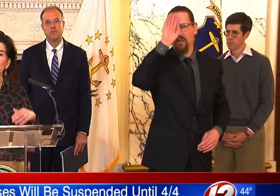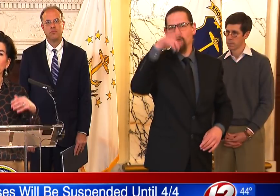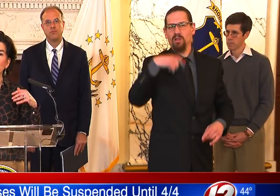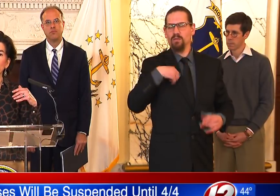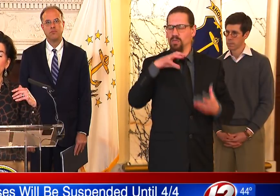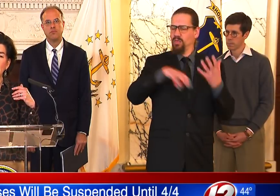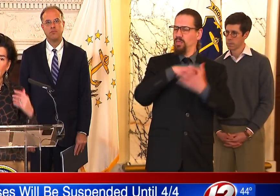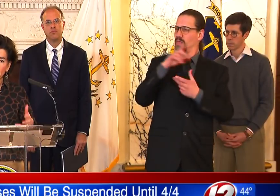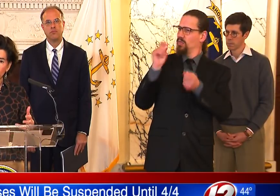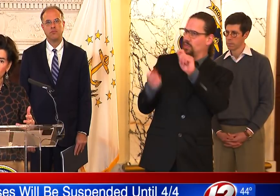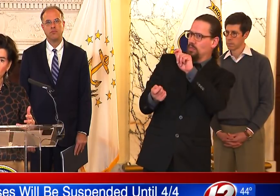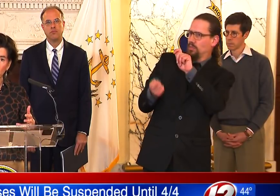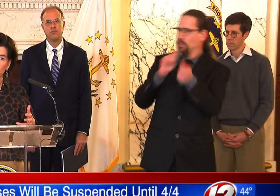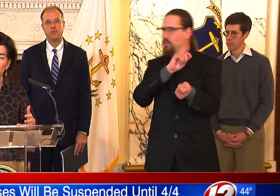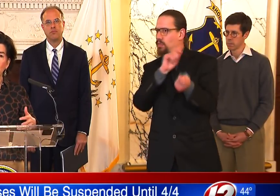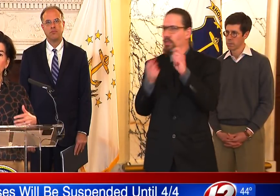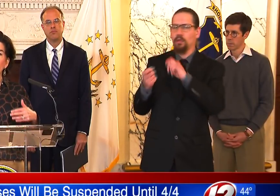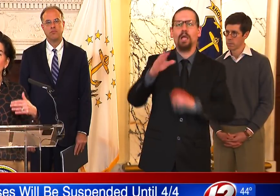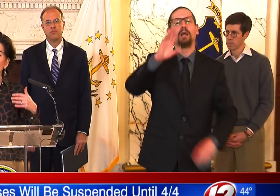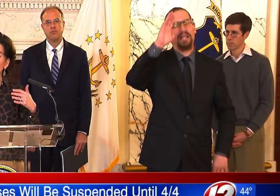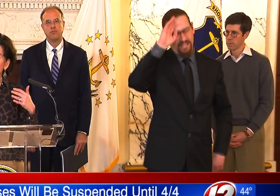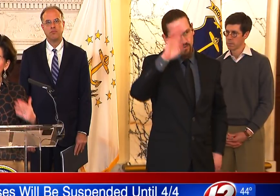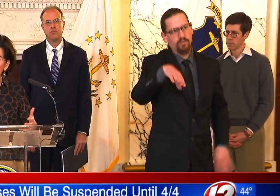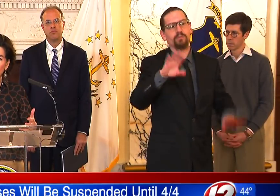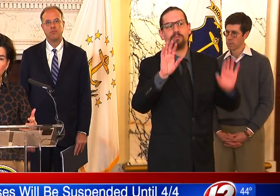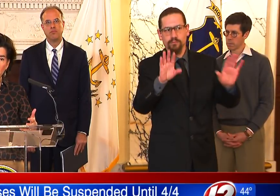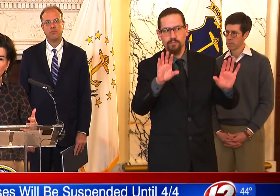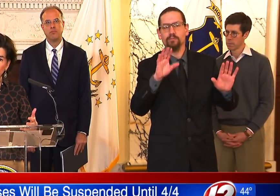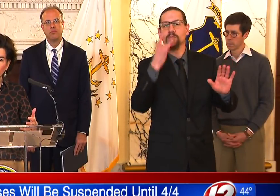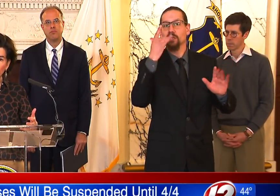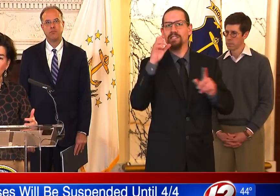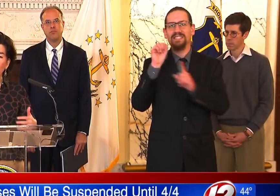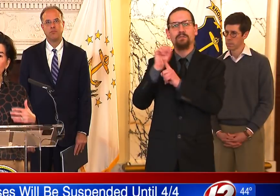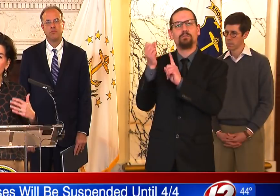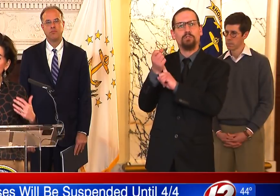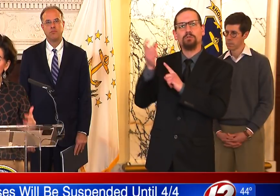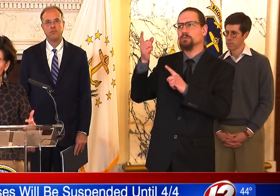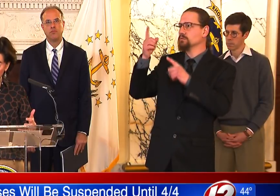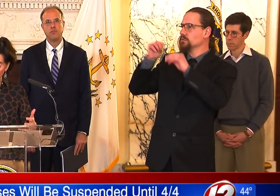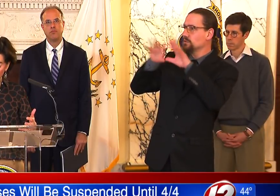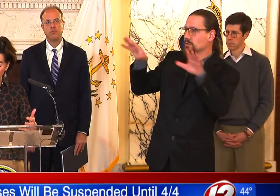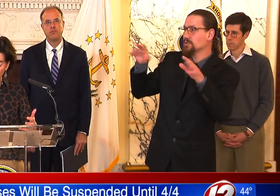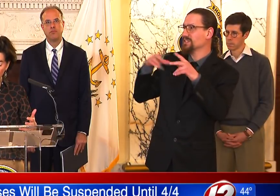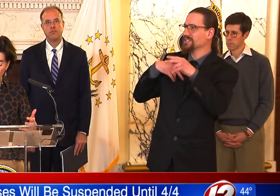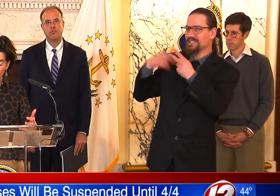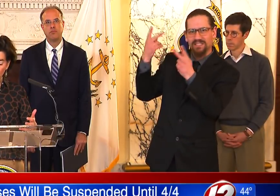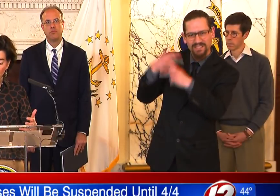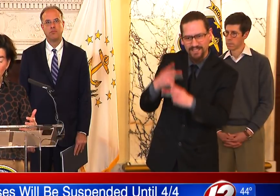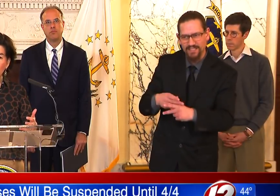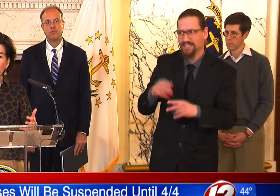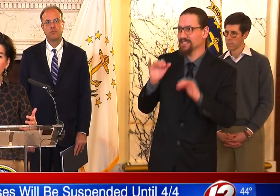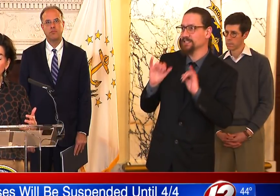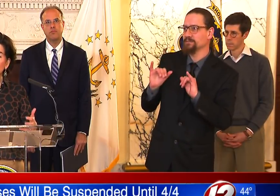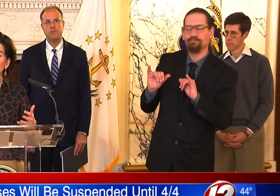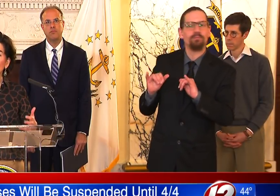I AM SORRY FOR THAT. AS THE SITUATION CHANGES, I NEED